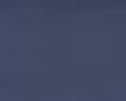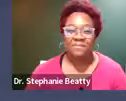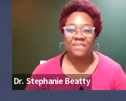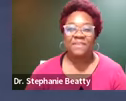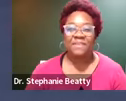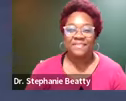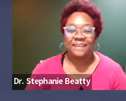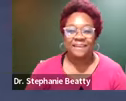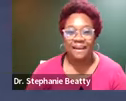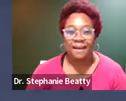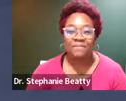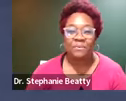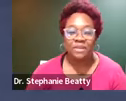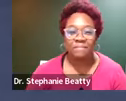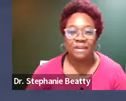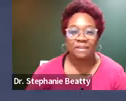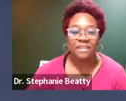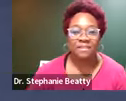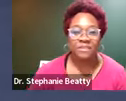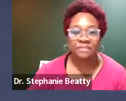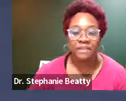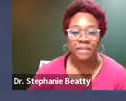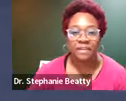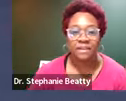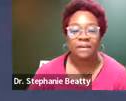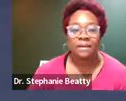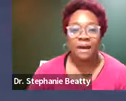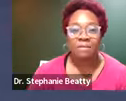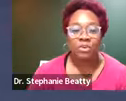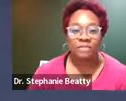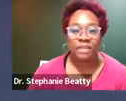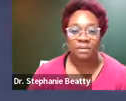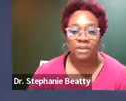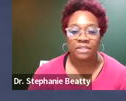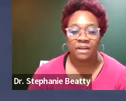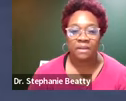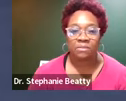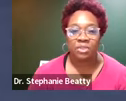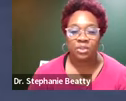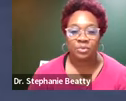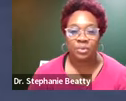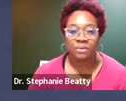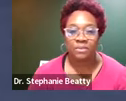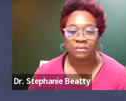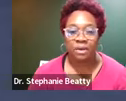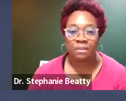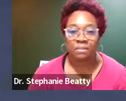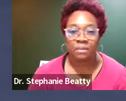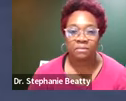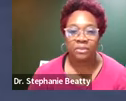Thank you Phil. Hi everyone, my name is Dr. Stephanie Beatty. I am one of the American Sign Language Interpreters